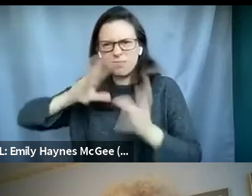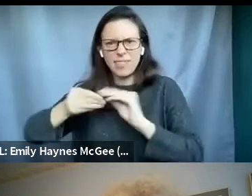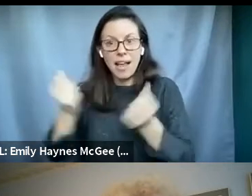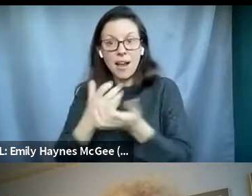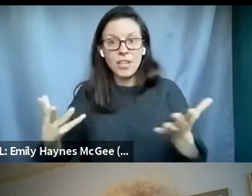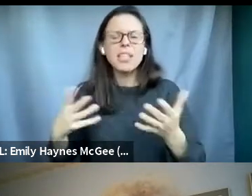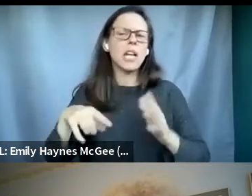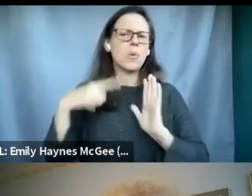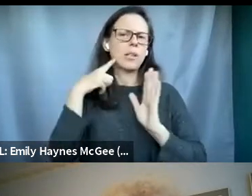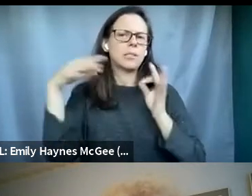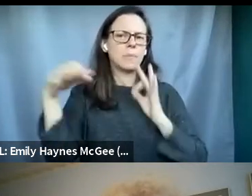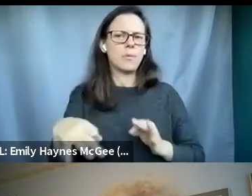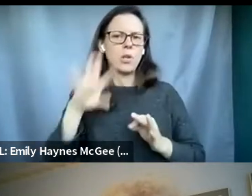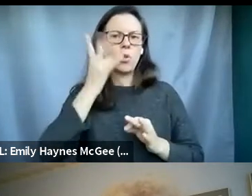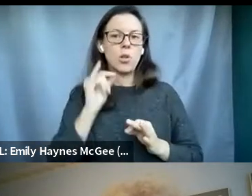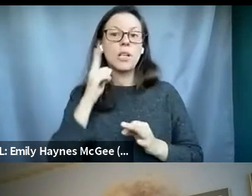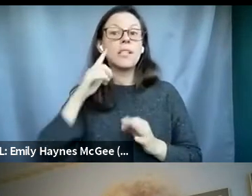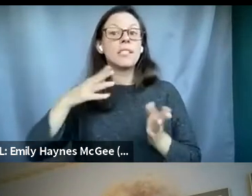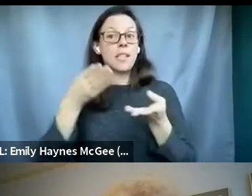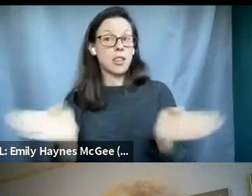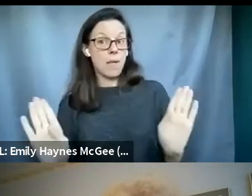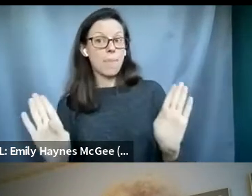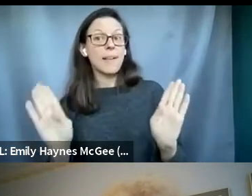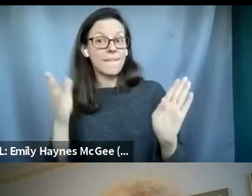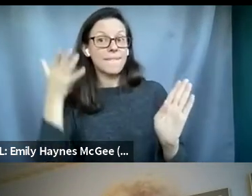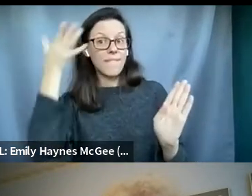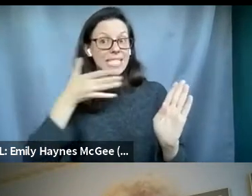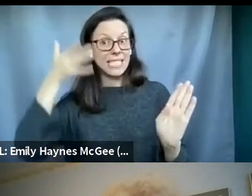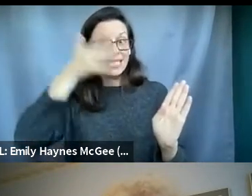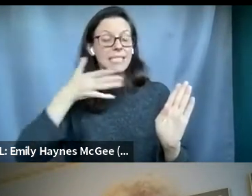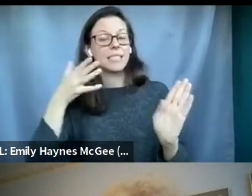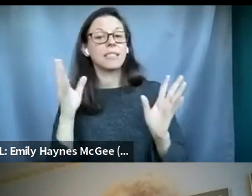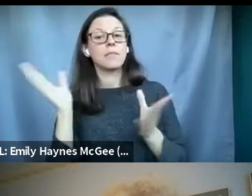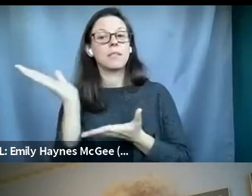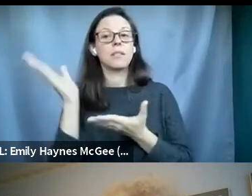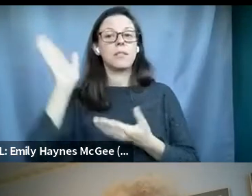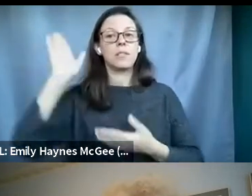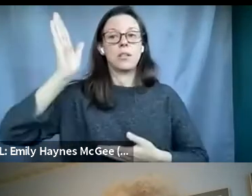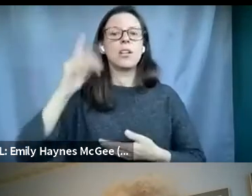So the public facing presentation of the conference would have been taking at why not lot and